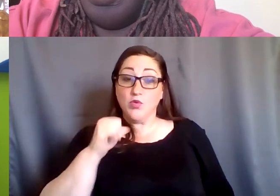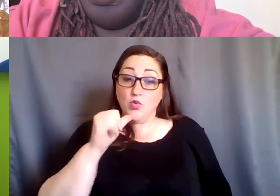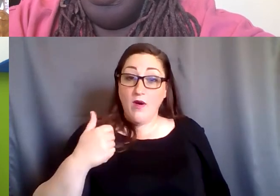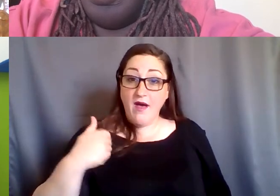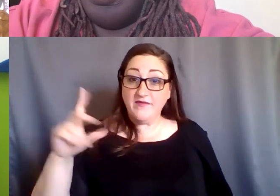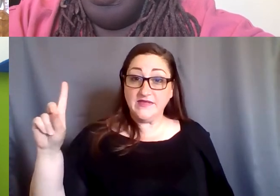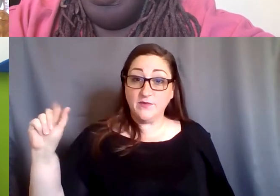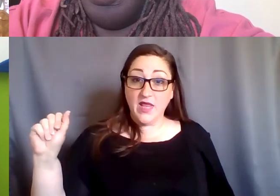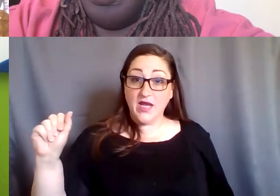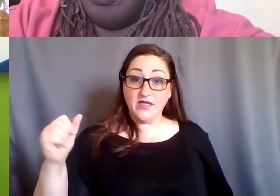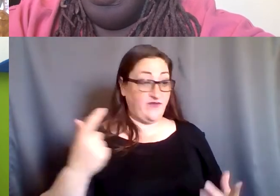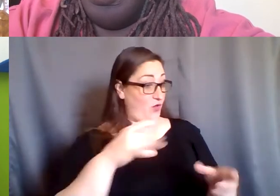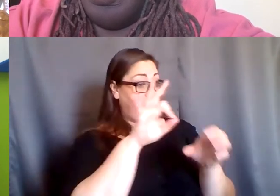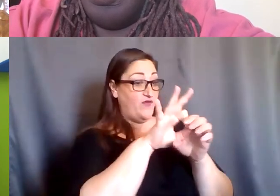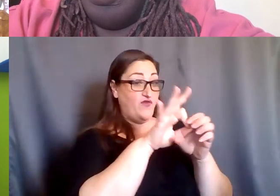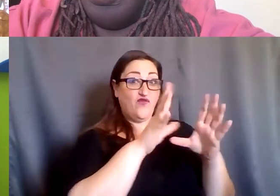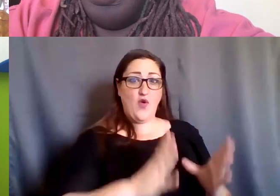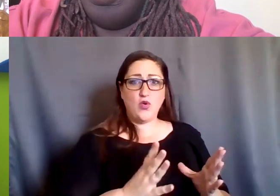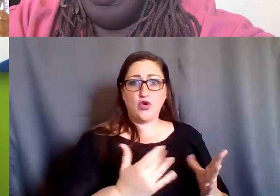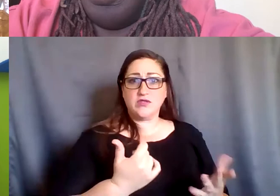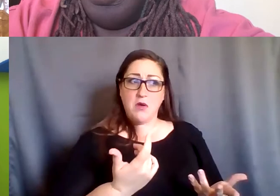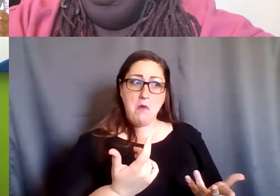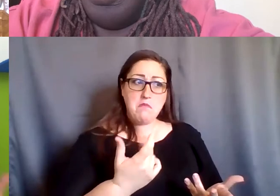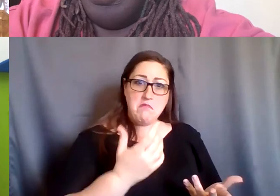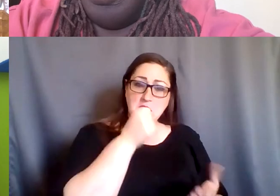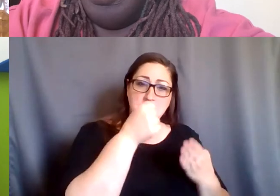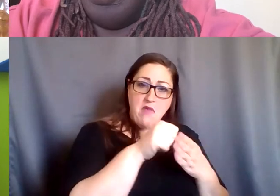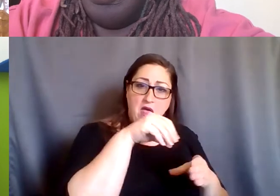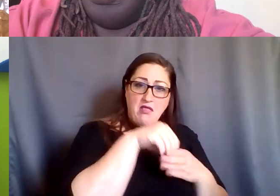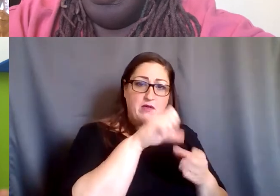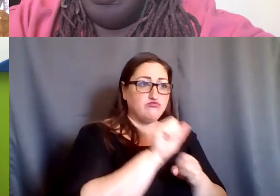For some folks, they need that accessible device.